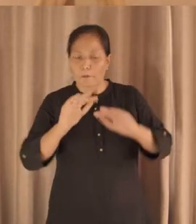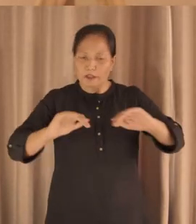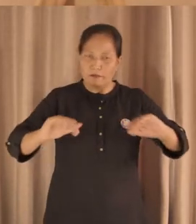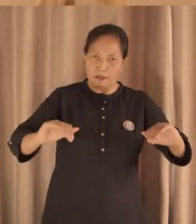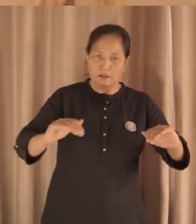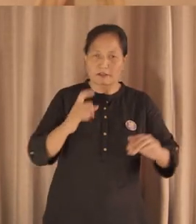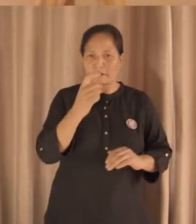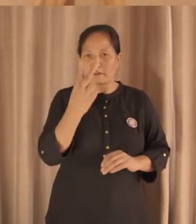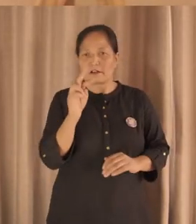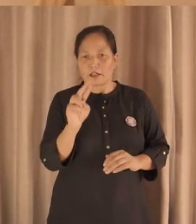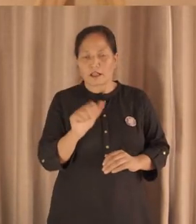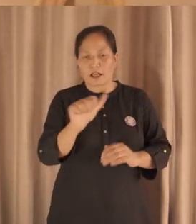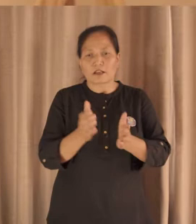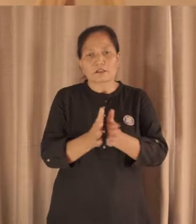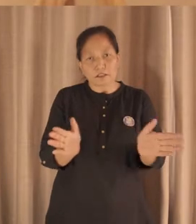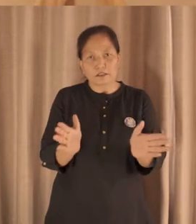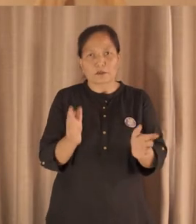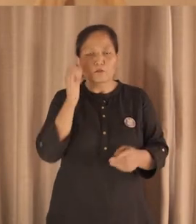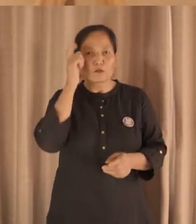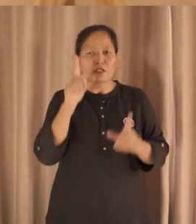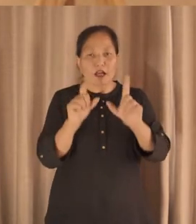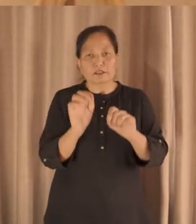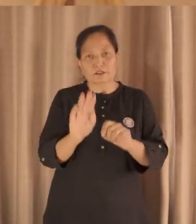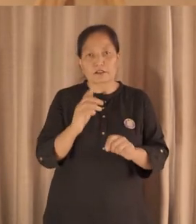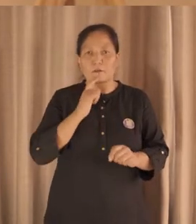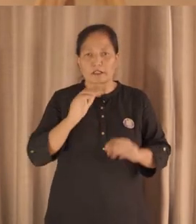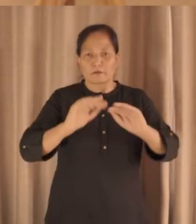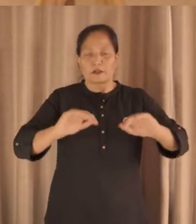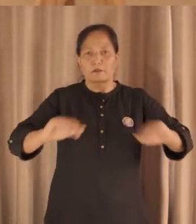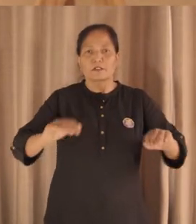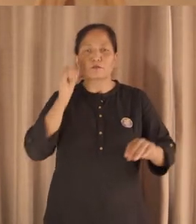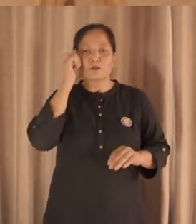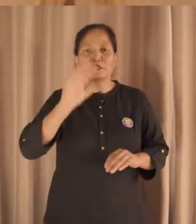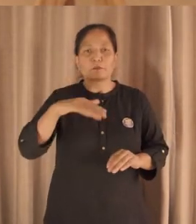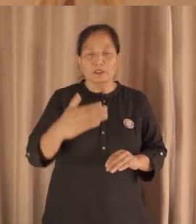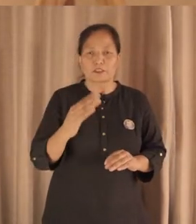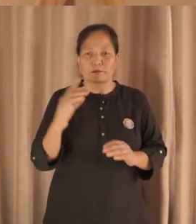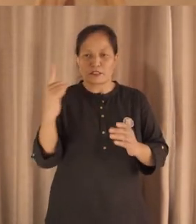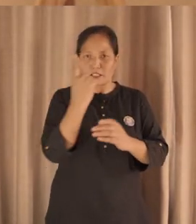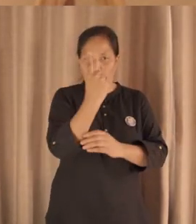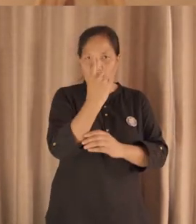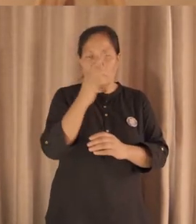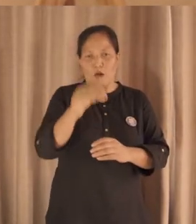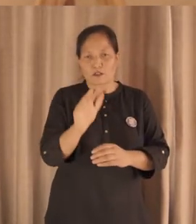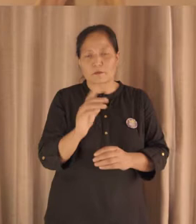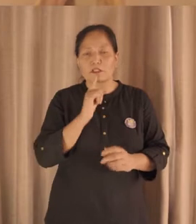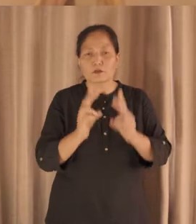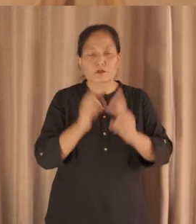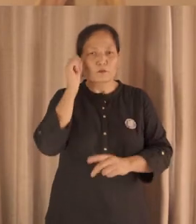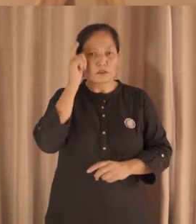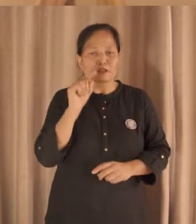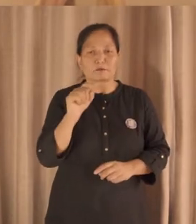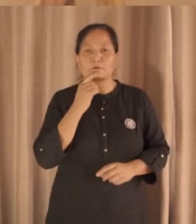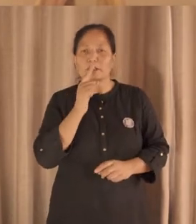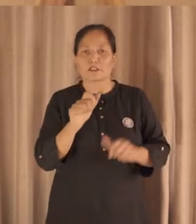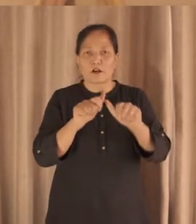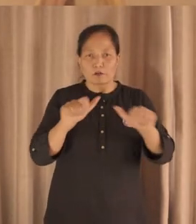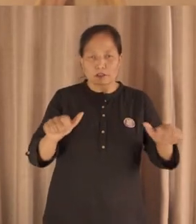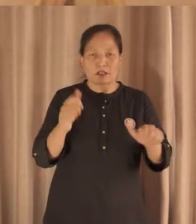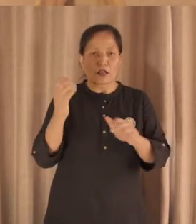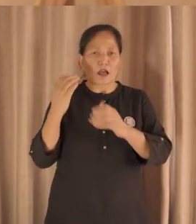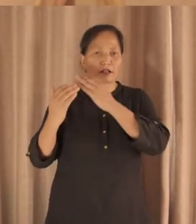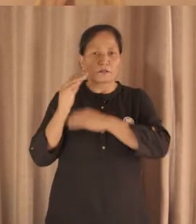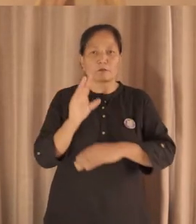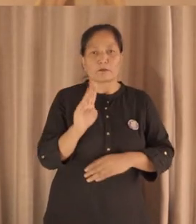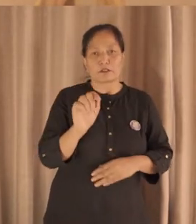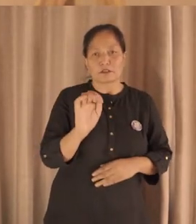in the city and wear modern clothes are intelligent but on the other hand we do not address those